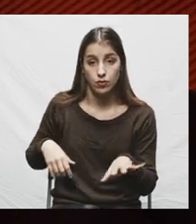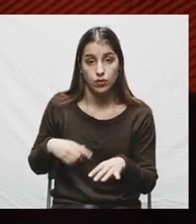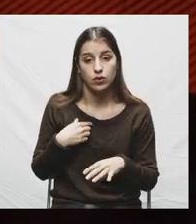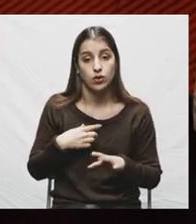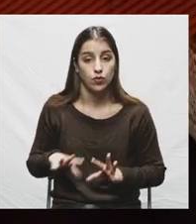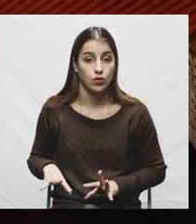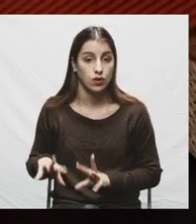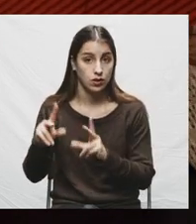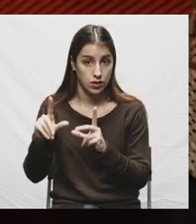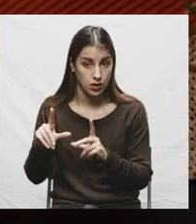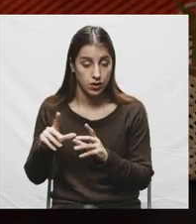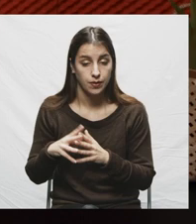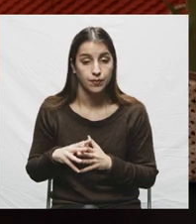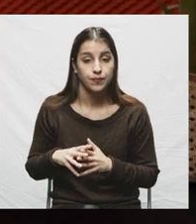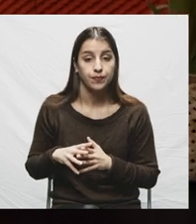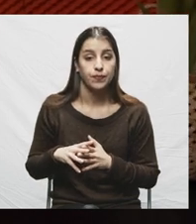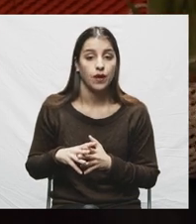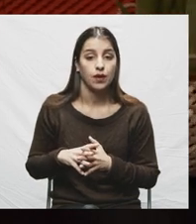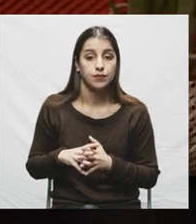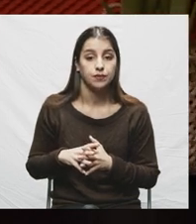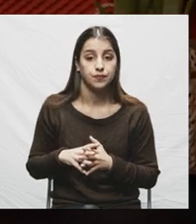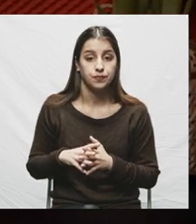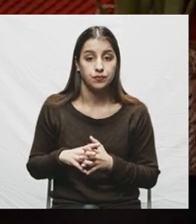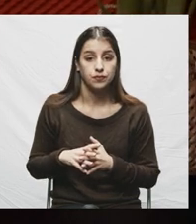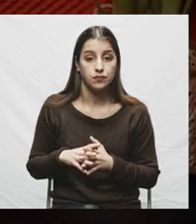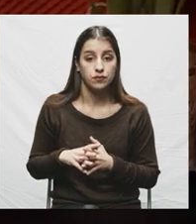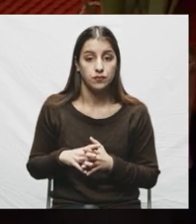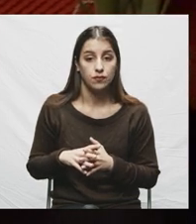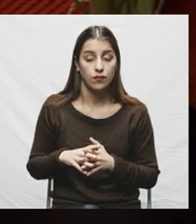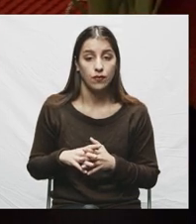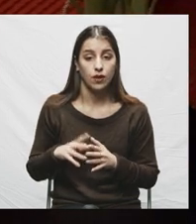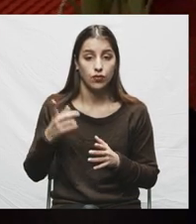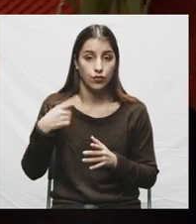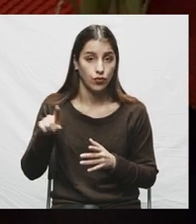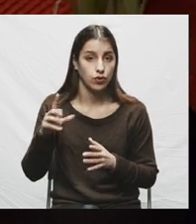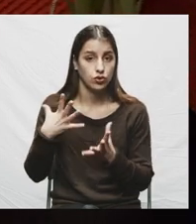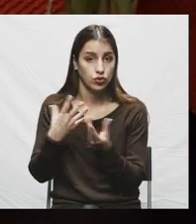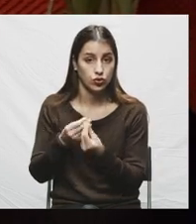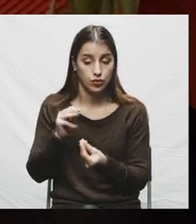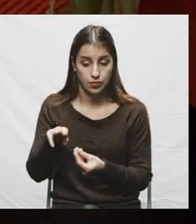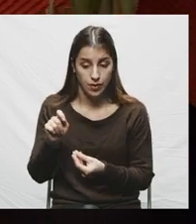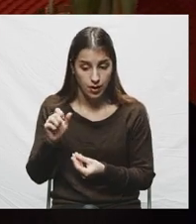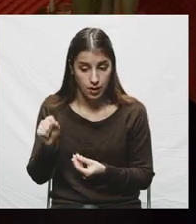this growth regarding touring, that came with “O Rei no Exílio”, with Meg Stuart,